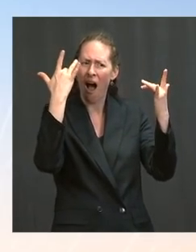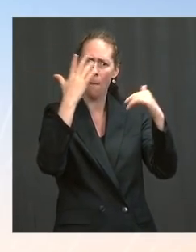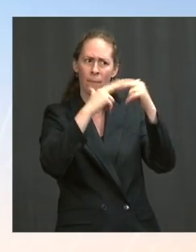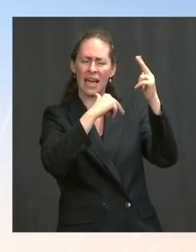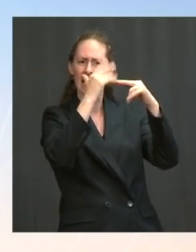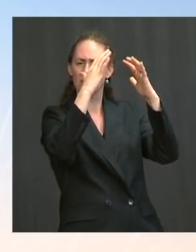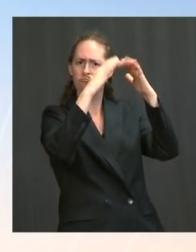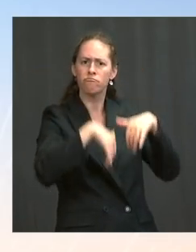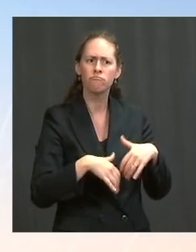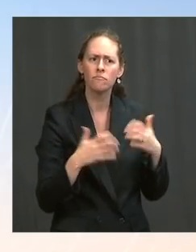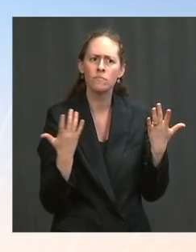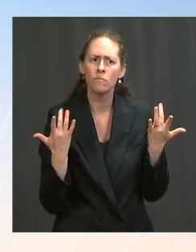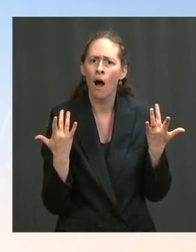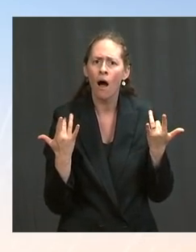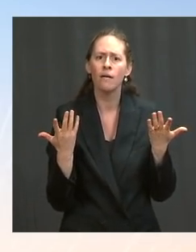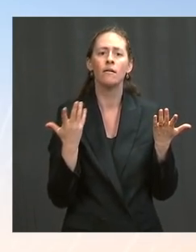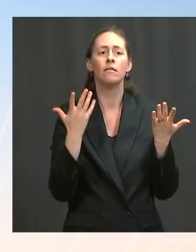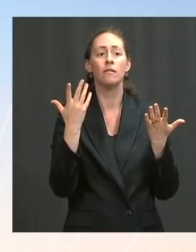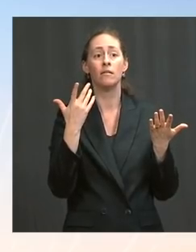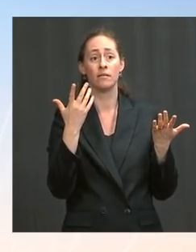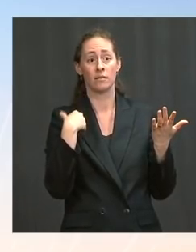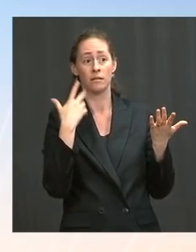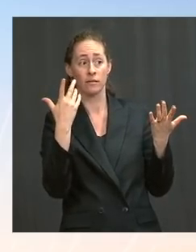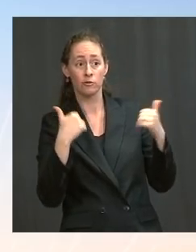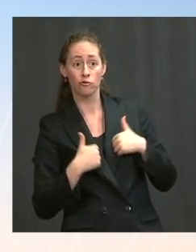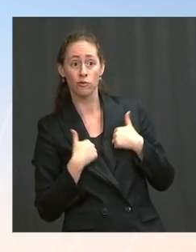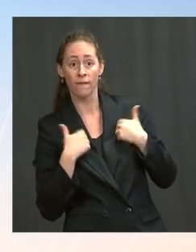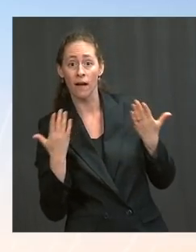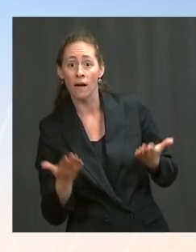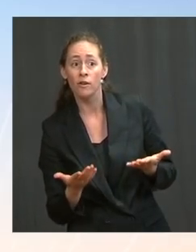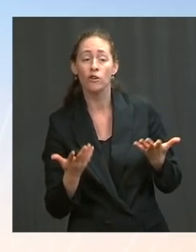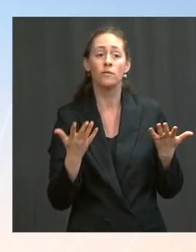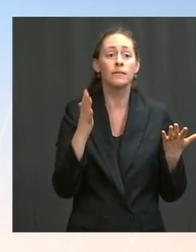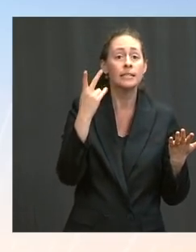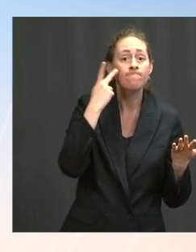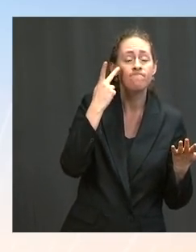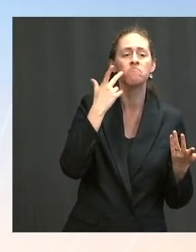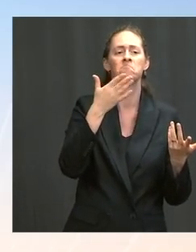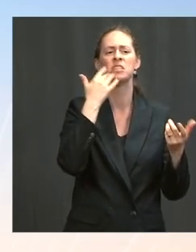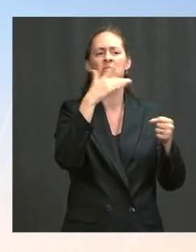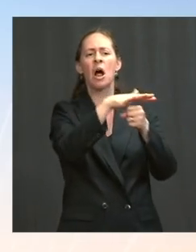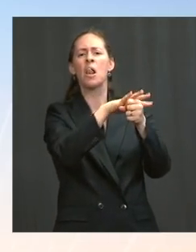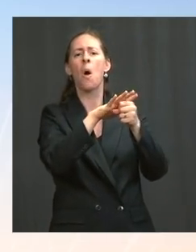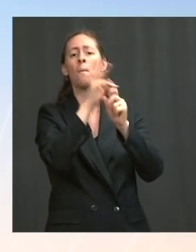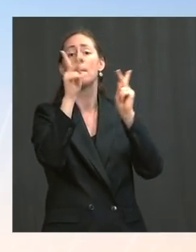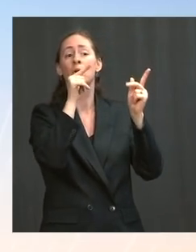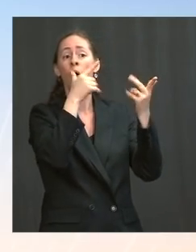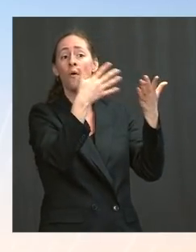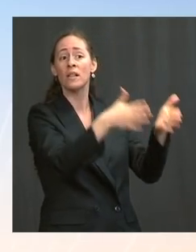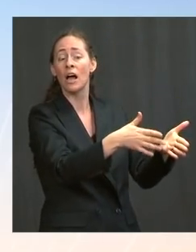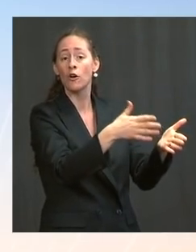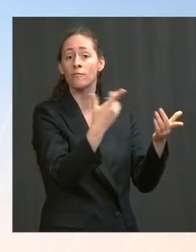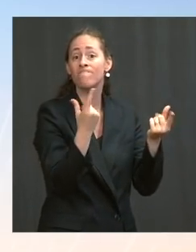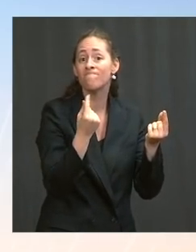obviously he would refer to local authorities on making that assessment. Go ahead. The Press: Thanks. I just wanted to follow up quickly on the airstrikes. Ms. Psaki: Sure.